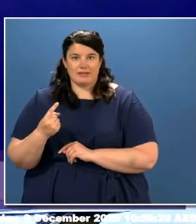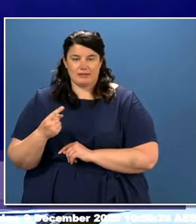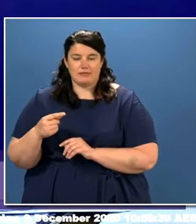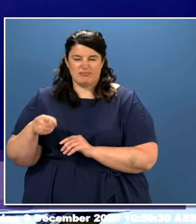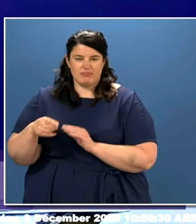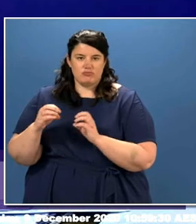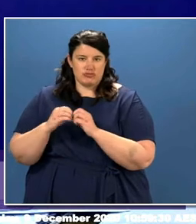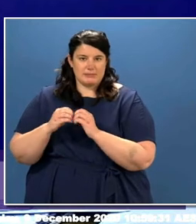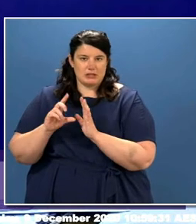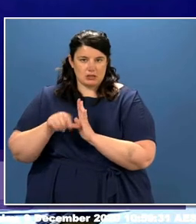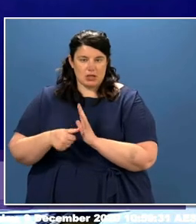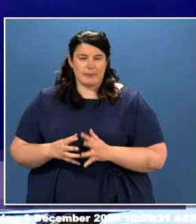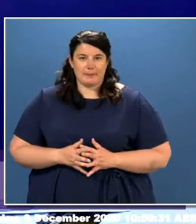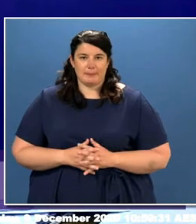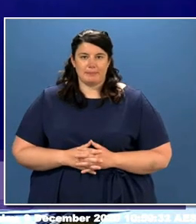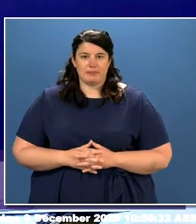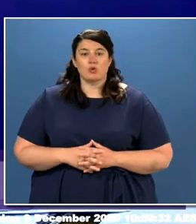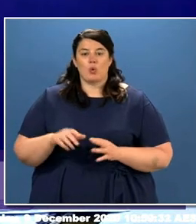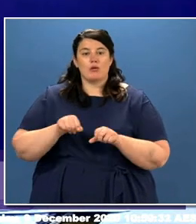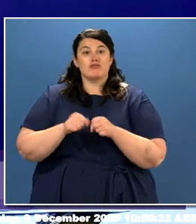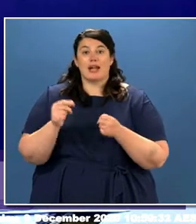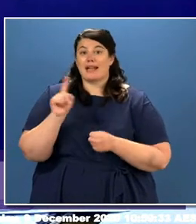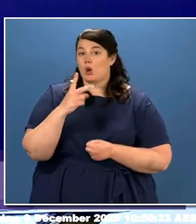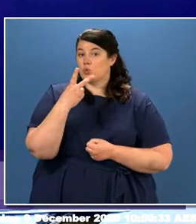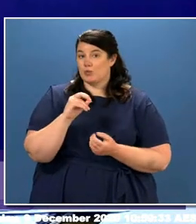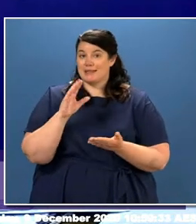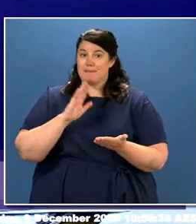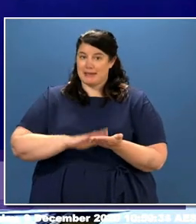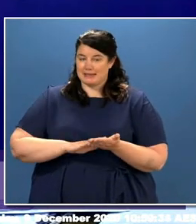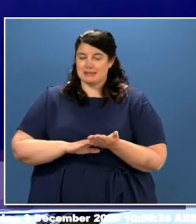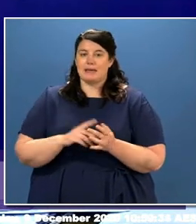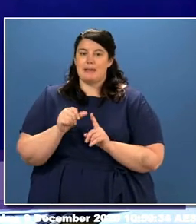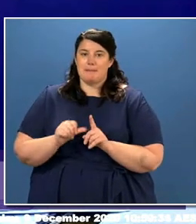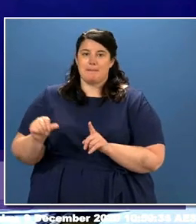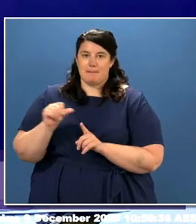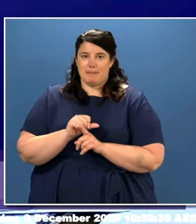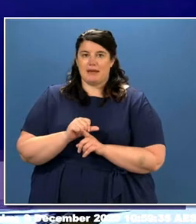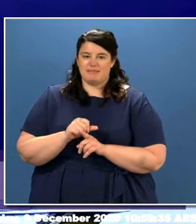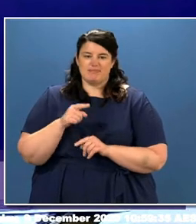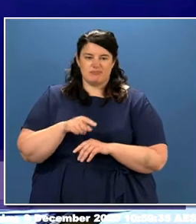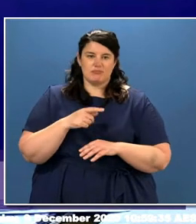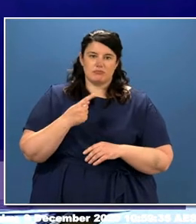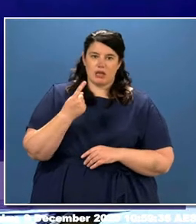We will adjourn for 20 minutes and resume at 12 Sydney time, 11.20